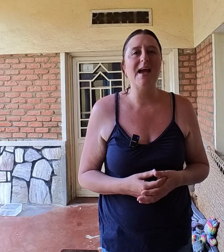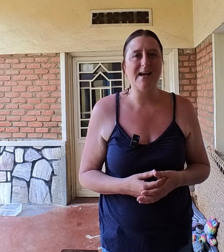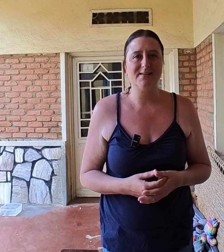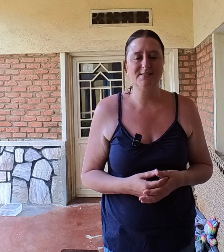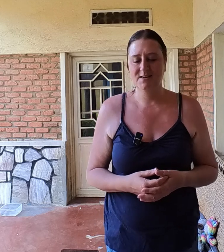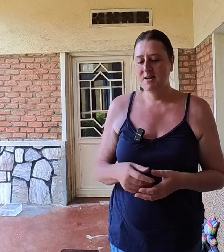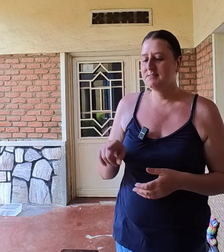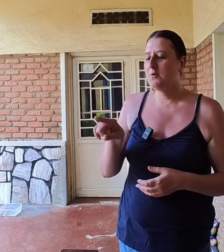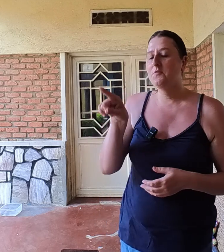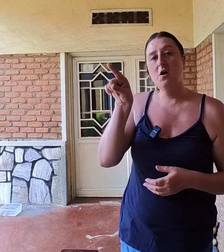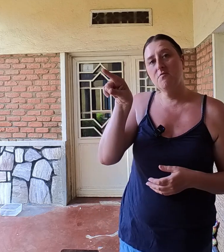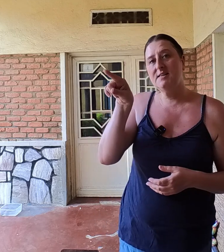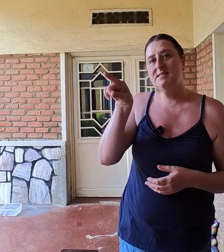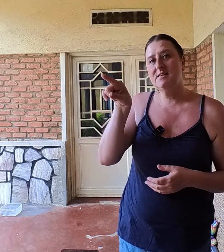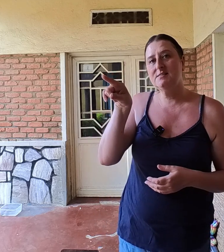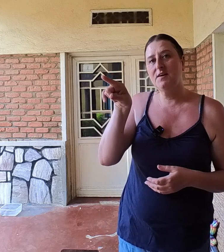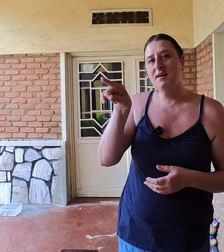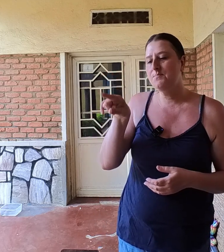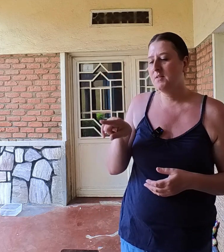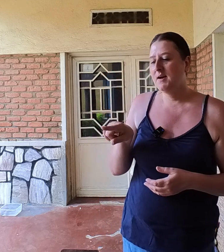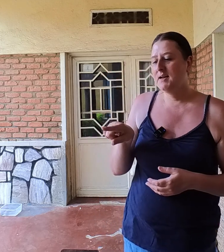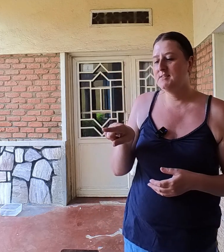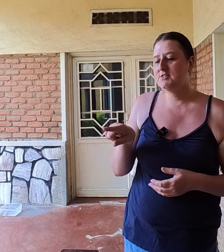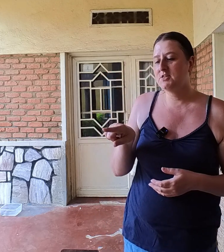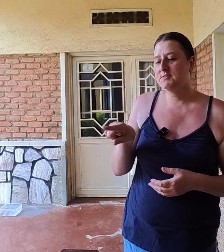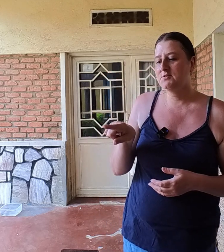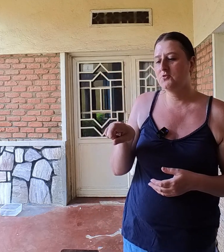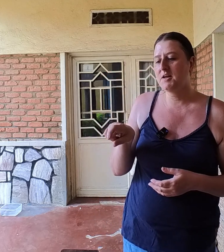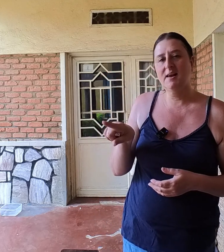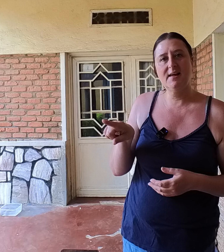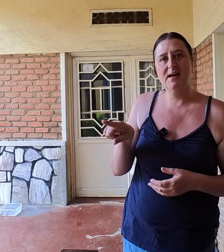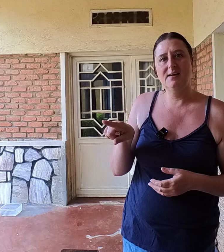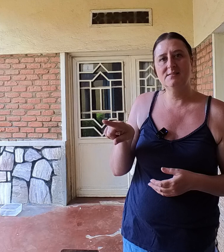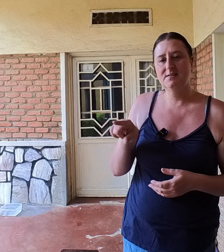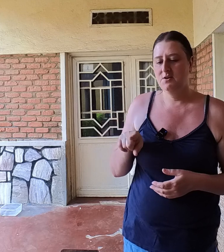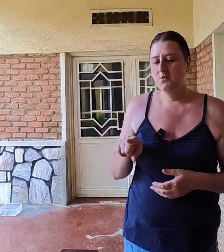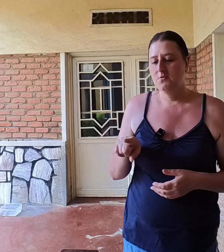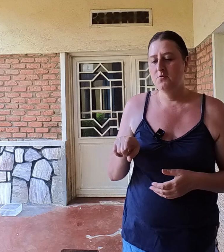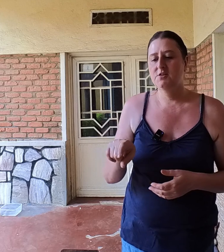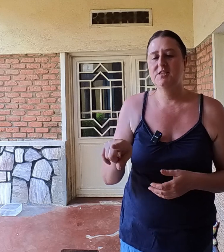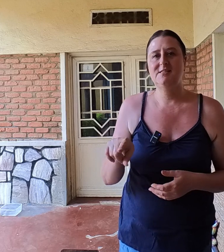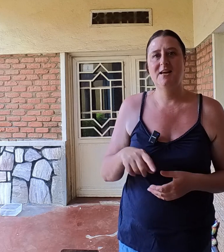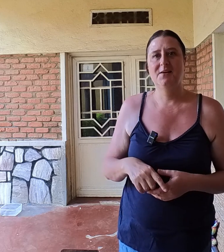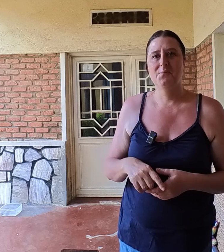the ant. So, we've got a right index finger and it's just crooking like that. Urushishi.